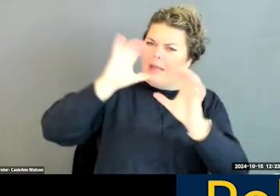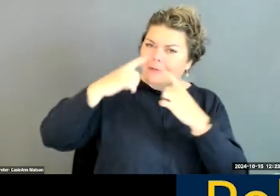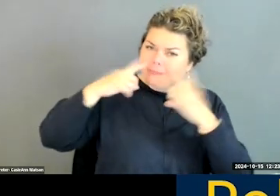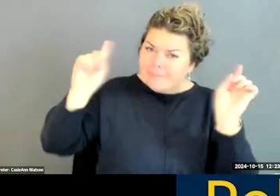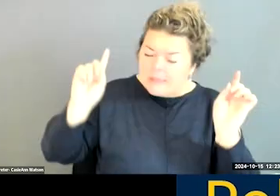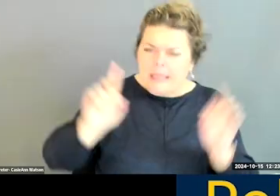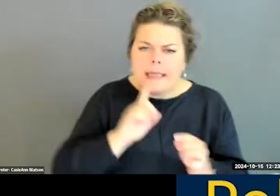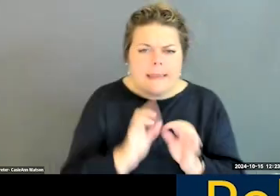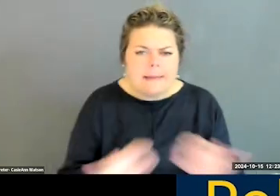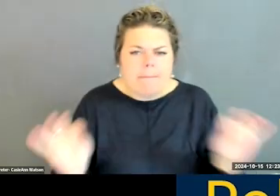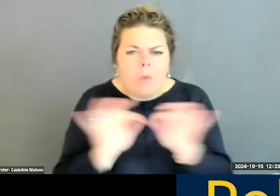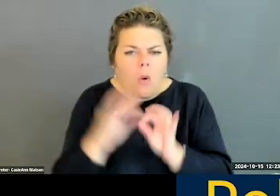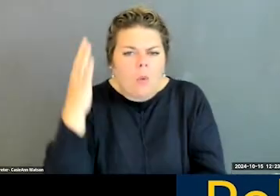And I'll give you just a moment to do so.